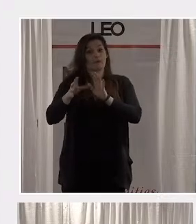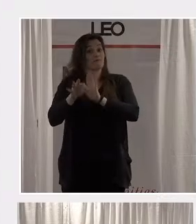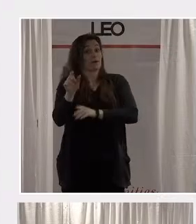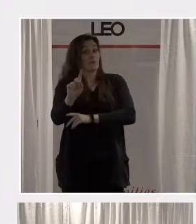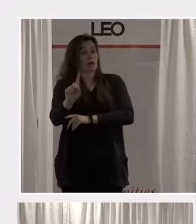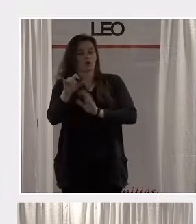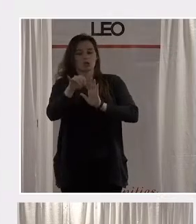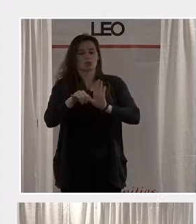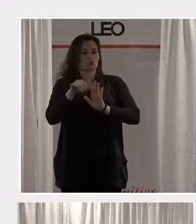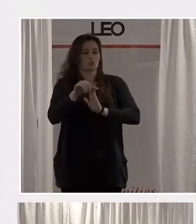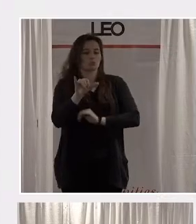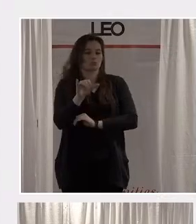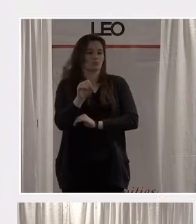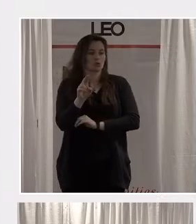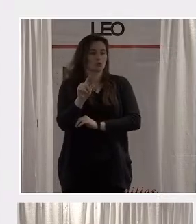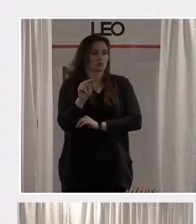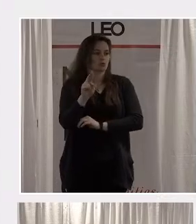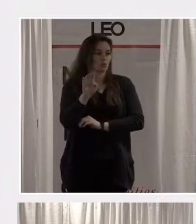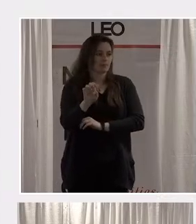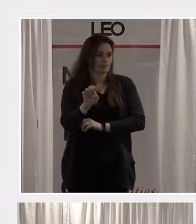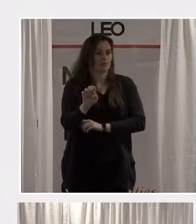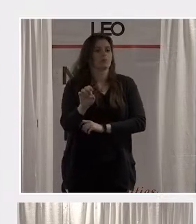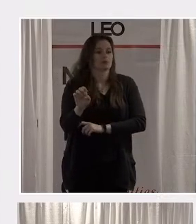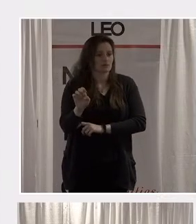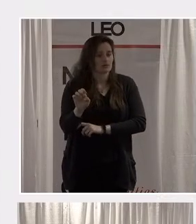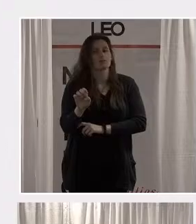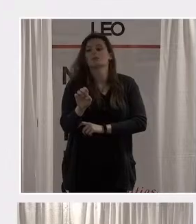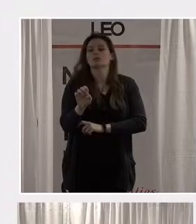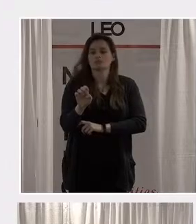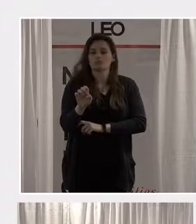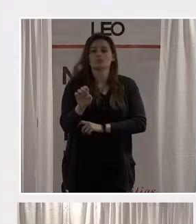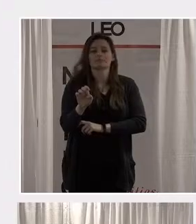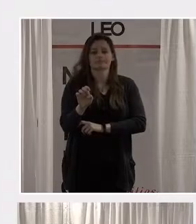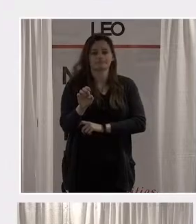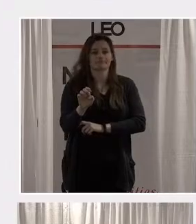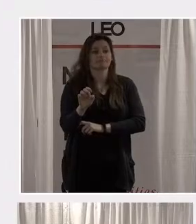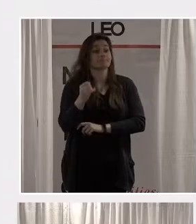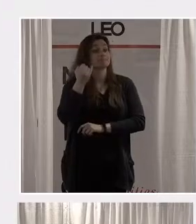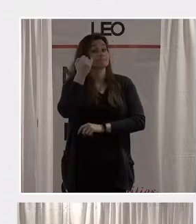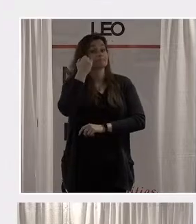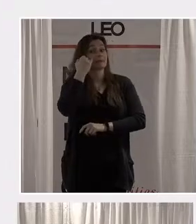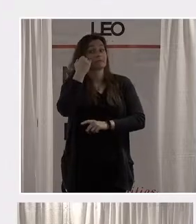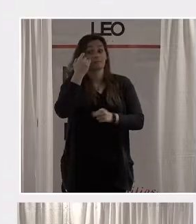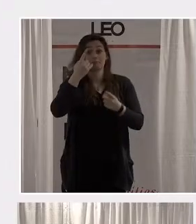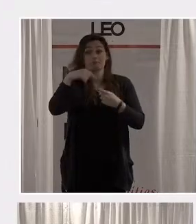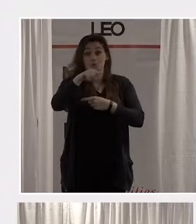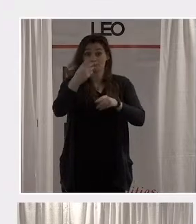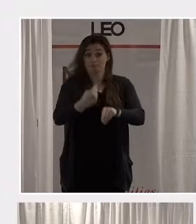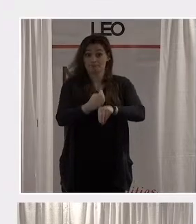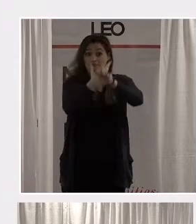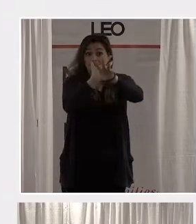AND FOR PEOPLE JOINING US THROUGH THE WEB, THANK YOU.